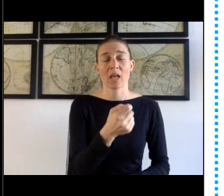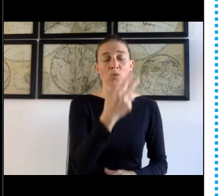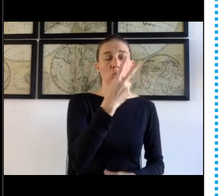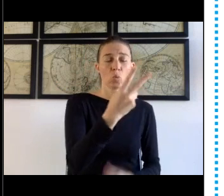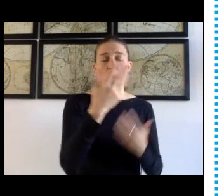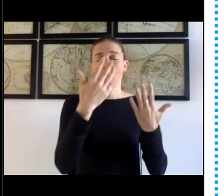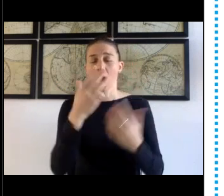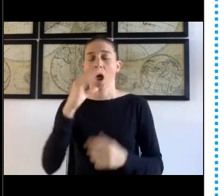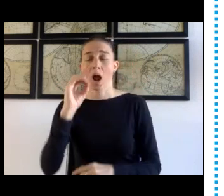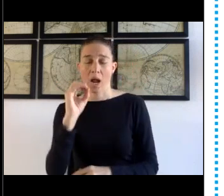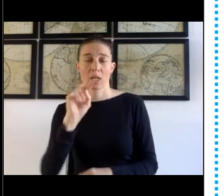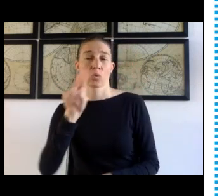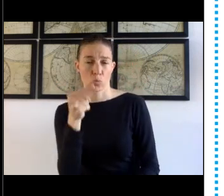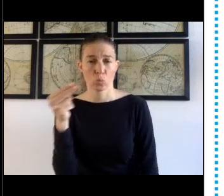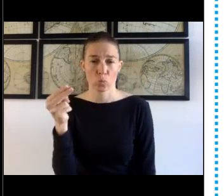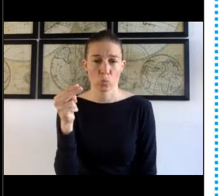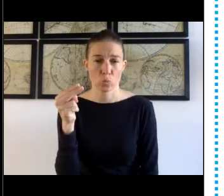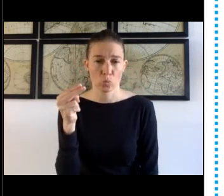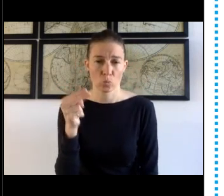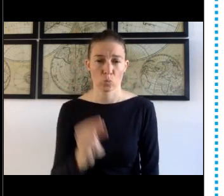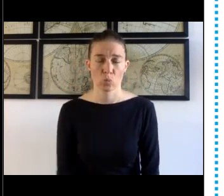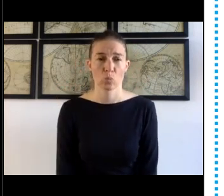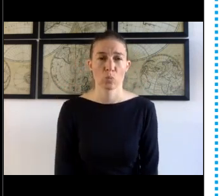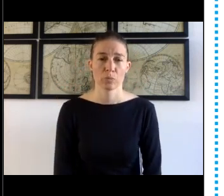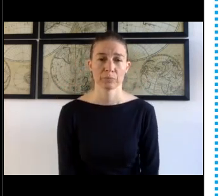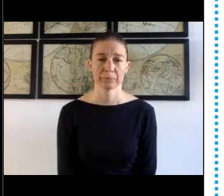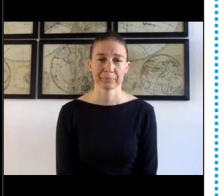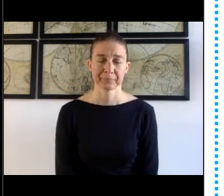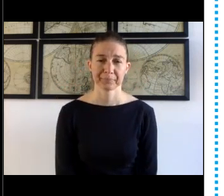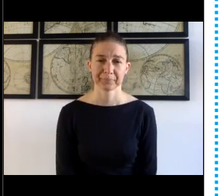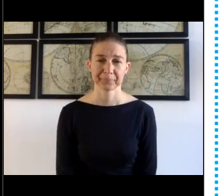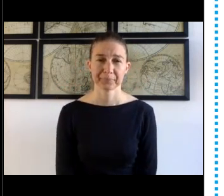But you can before taking the flight at the check-in